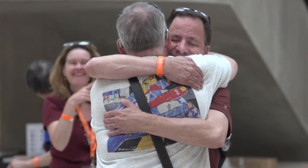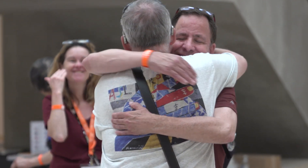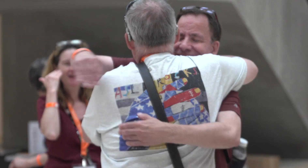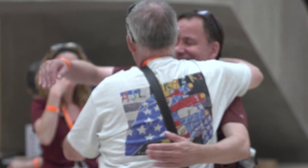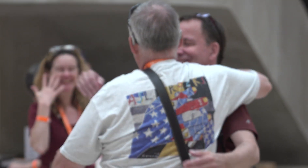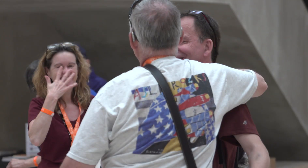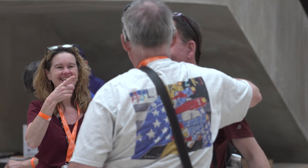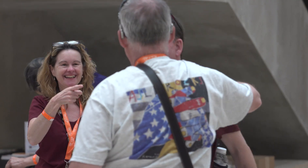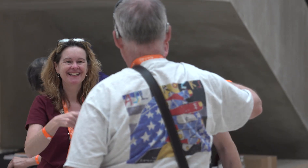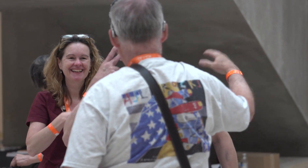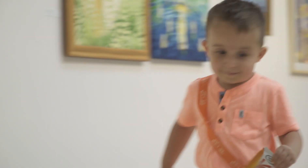I know your face anywhere!